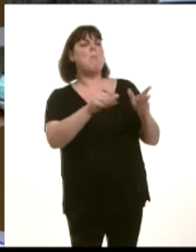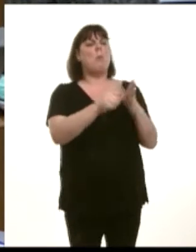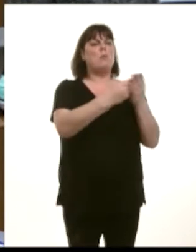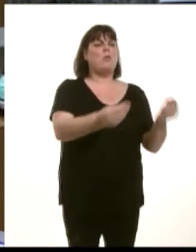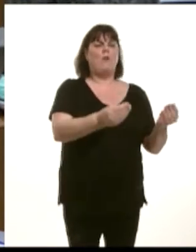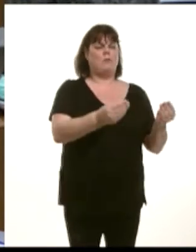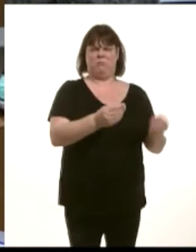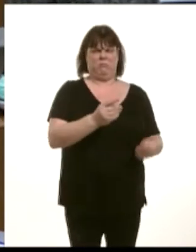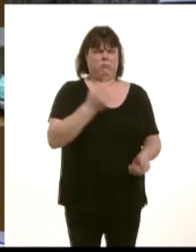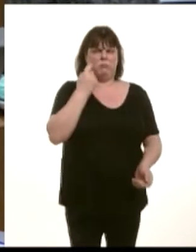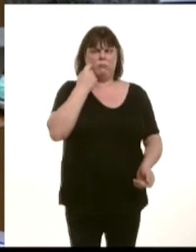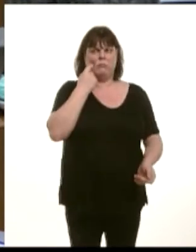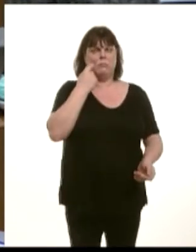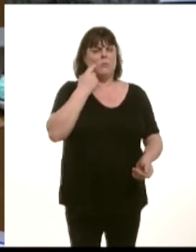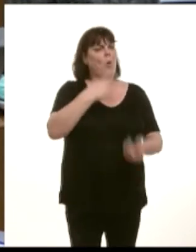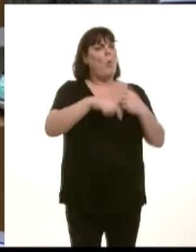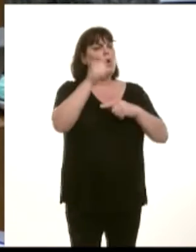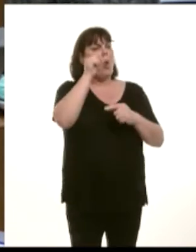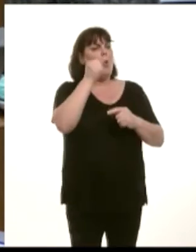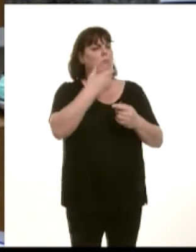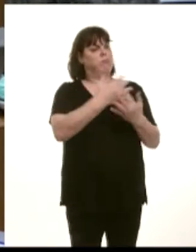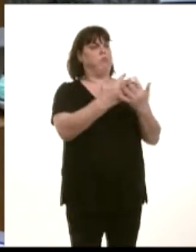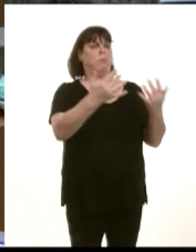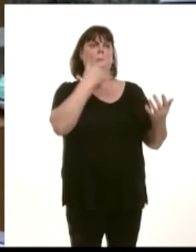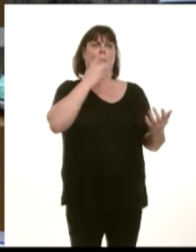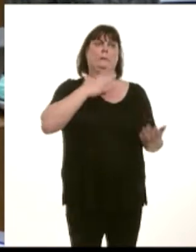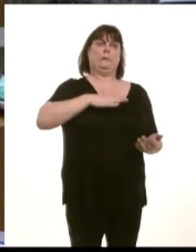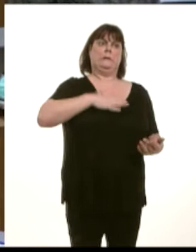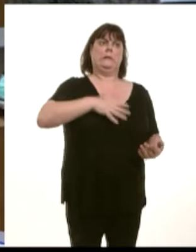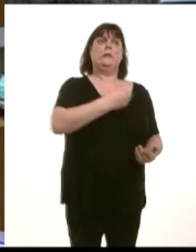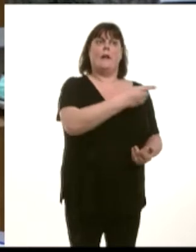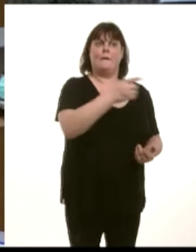Meeting that demand in an honest way—and a commission is one possible way of doing